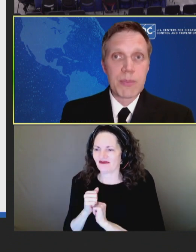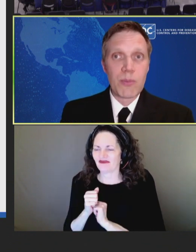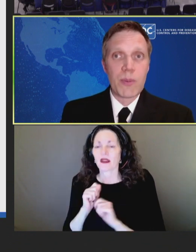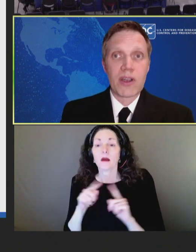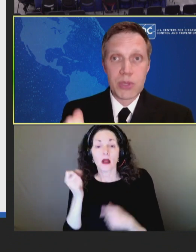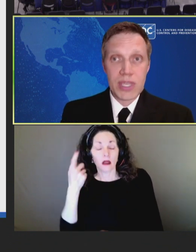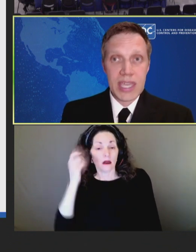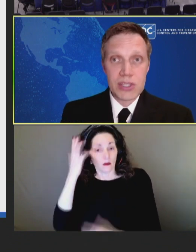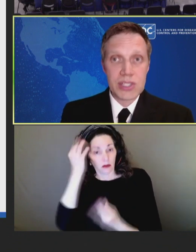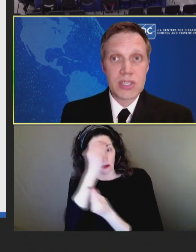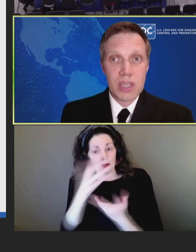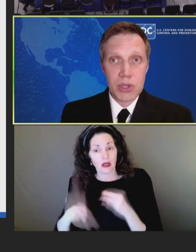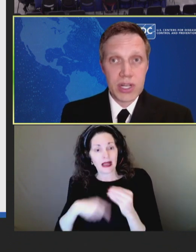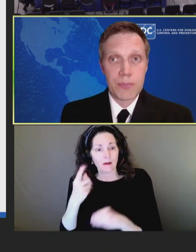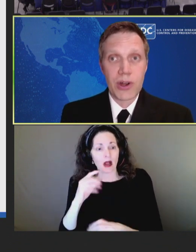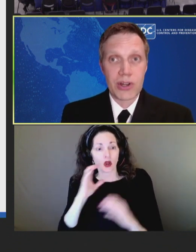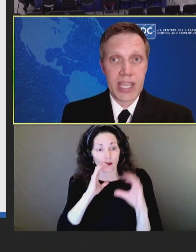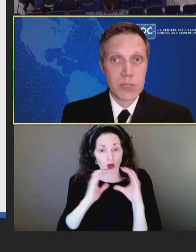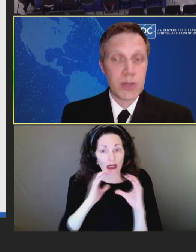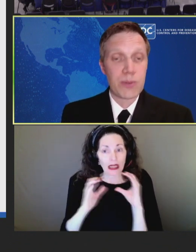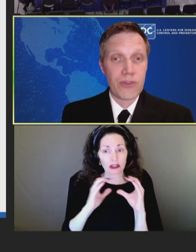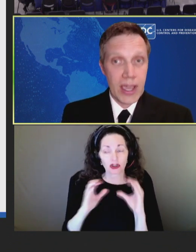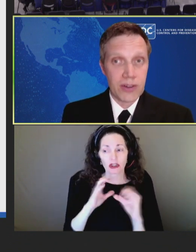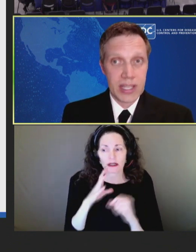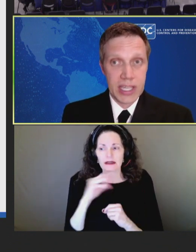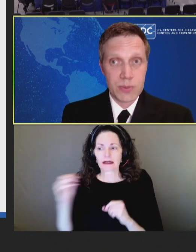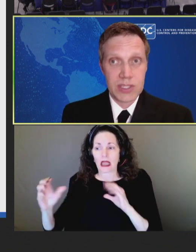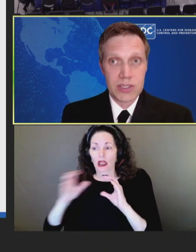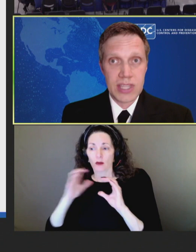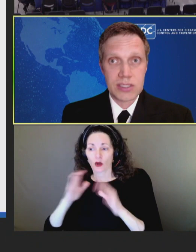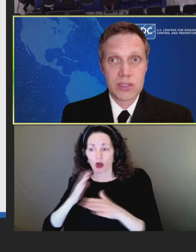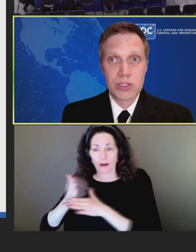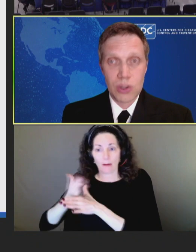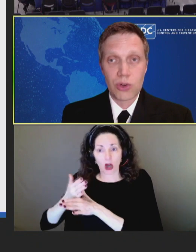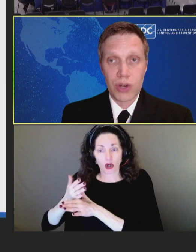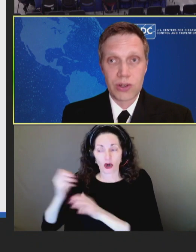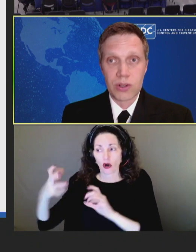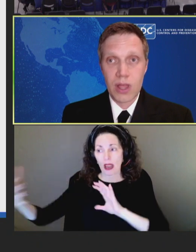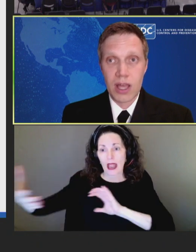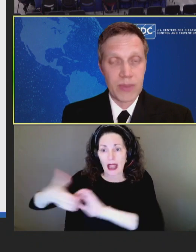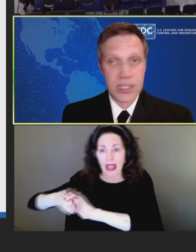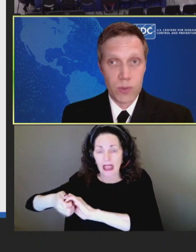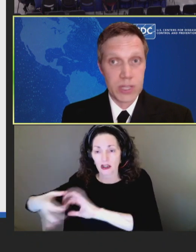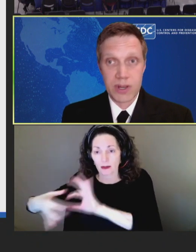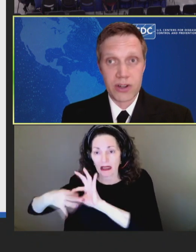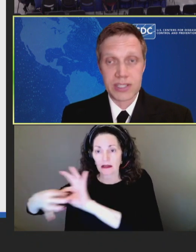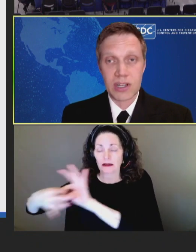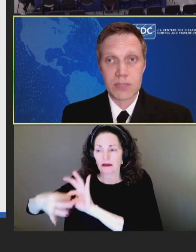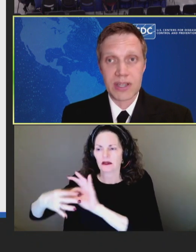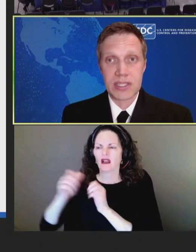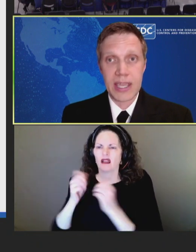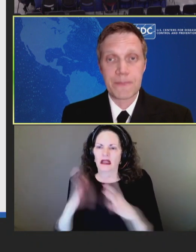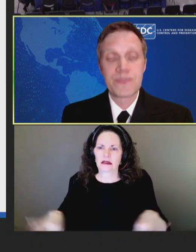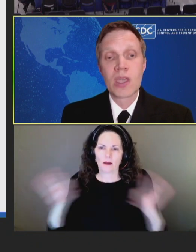bit more about communications, community and partner engagement, and provider engagement, since that's so critical based on what has been already talked about today.